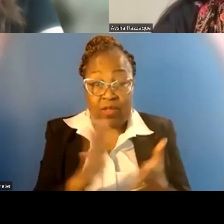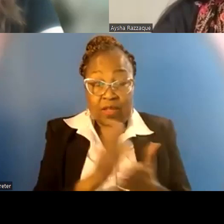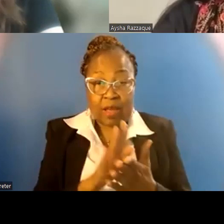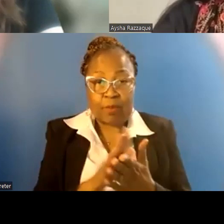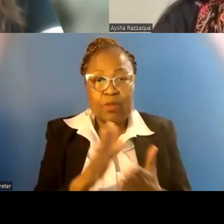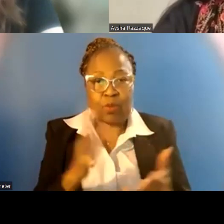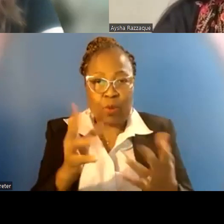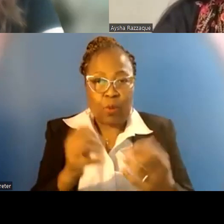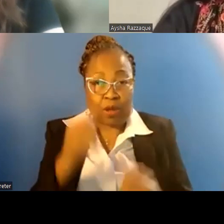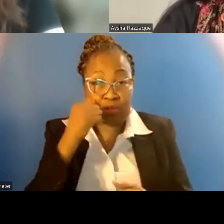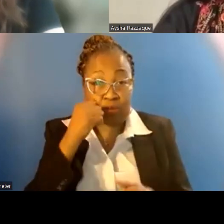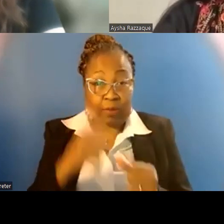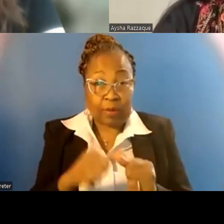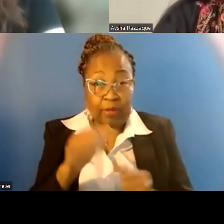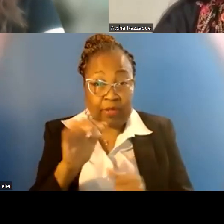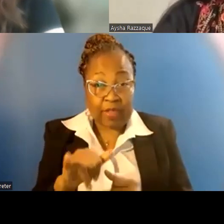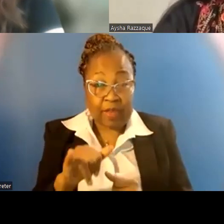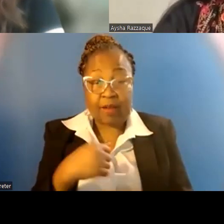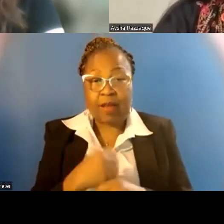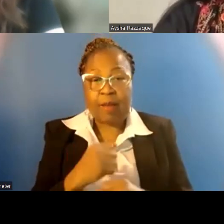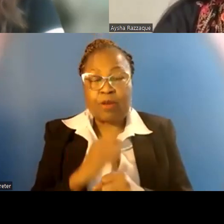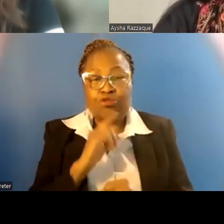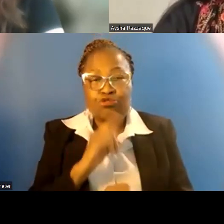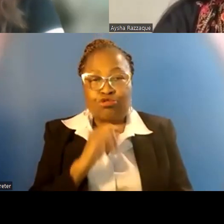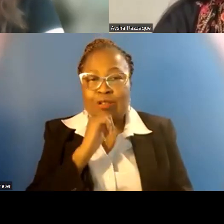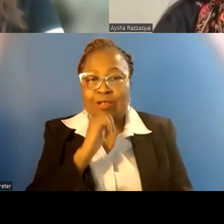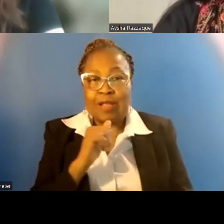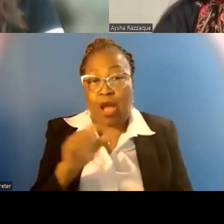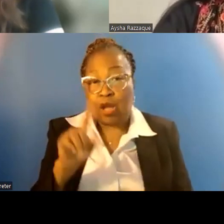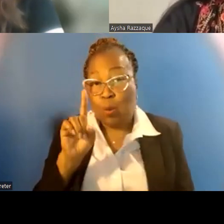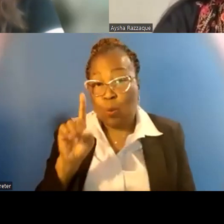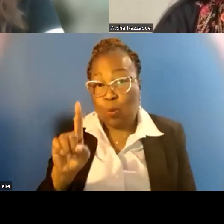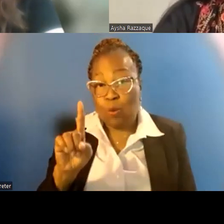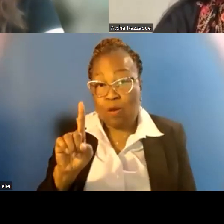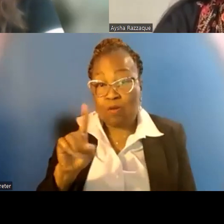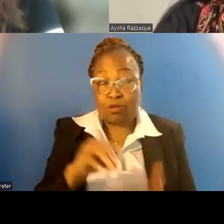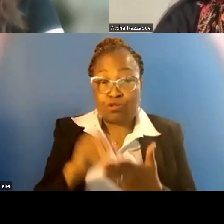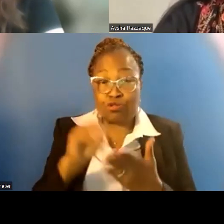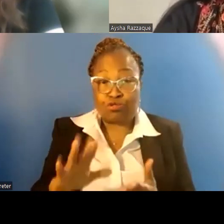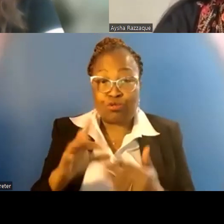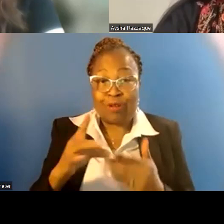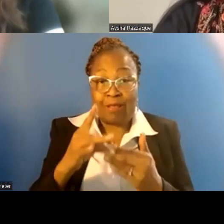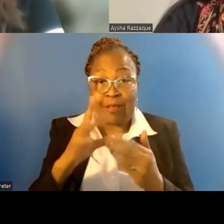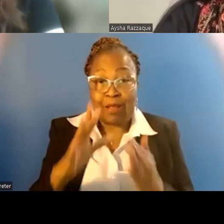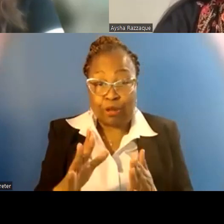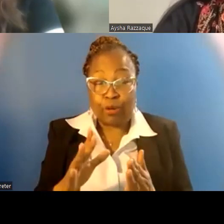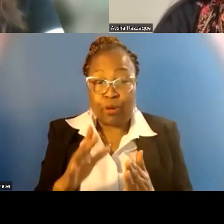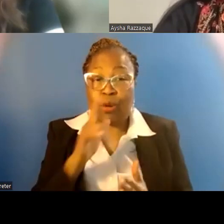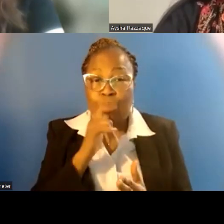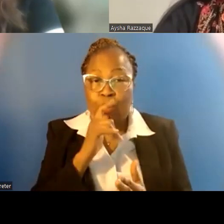and making sure that it isn't just one student leader that is holding, you know,